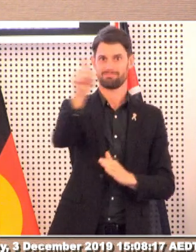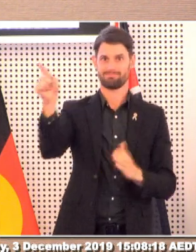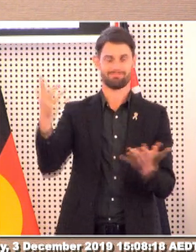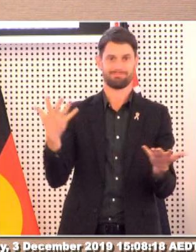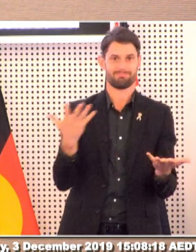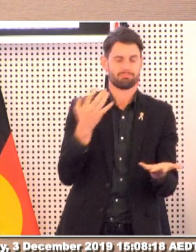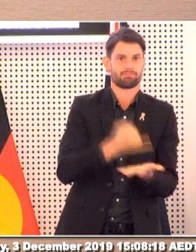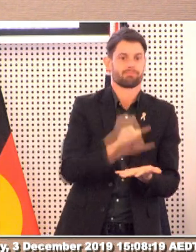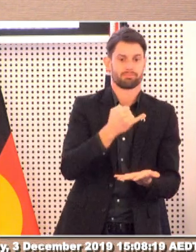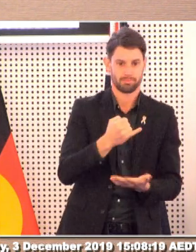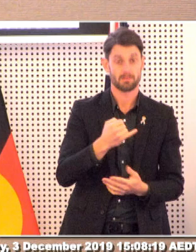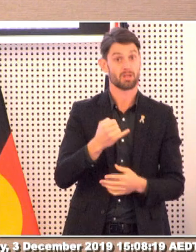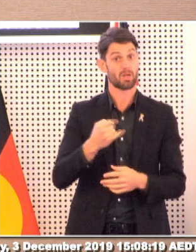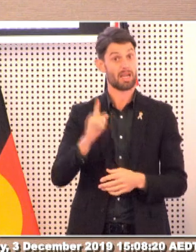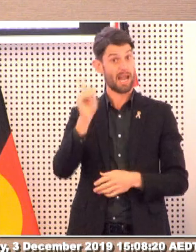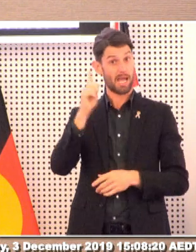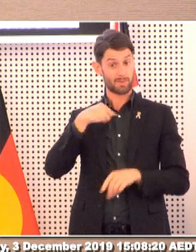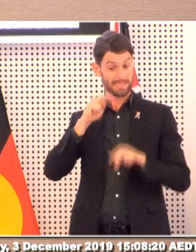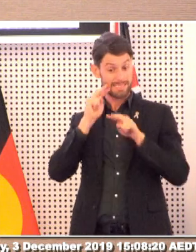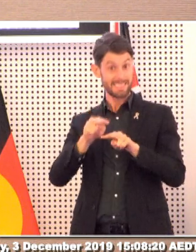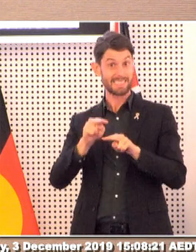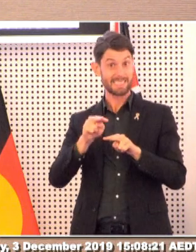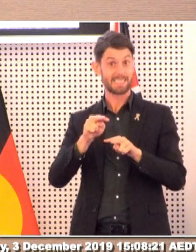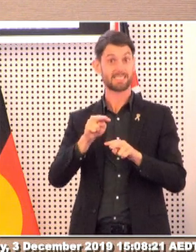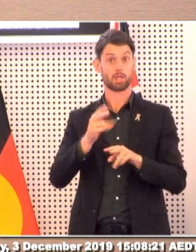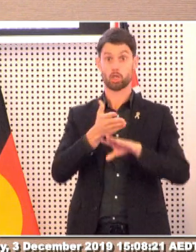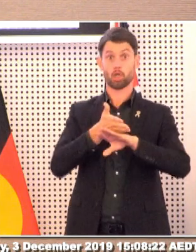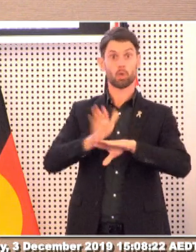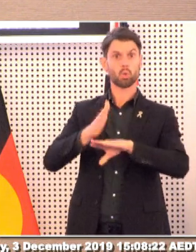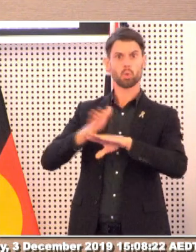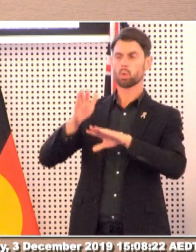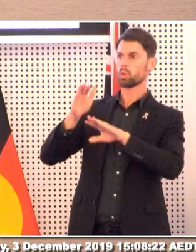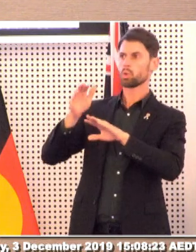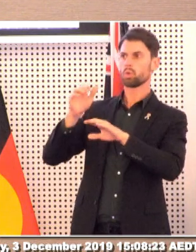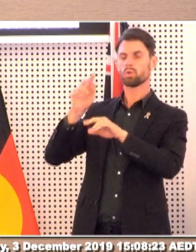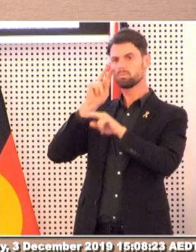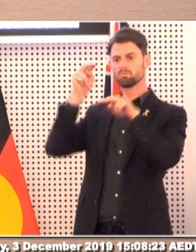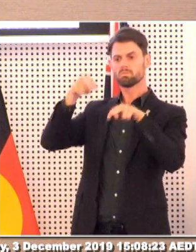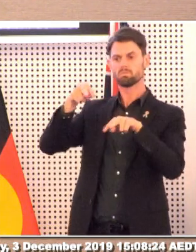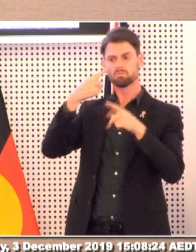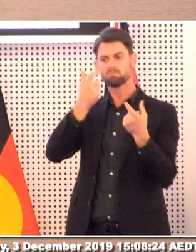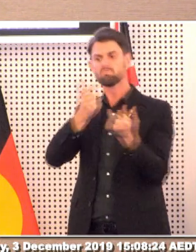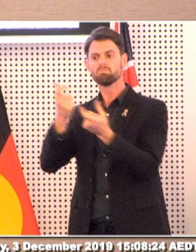reduction in the safeguards in the new models that we have and that’s rather